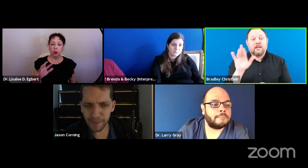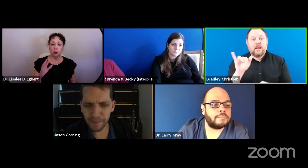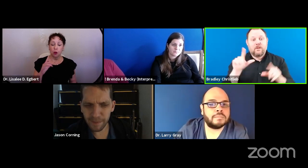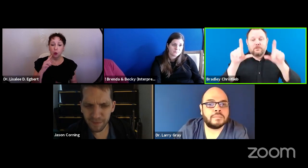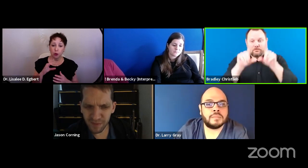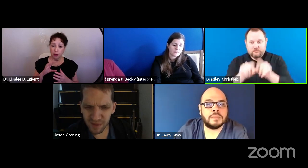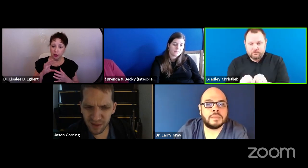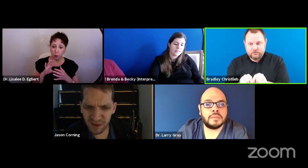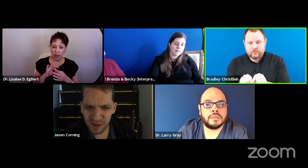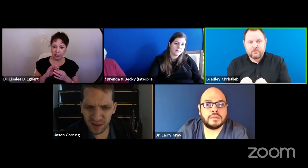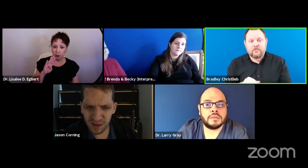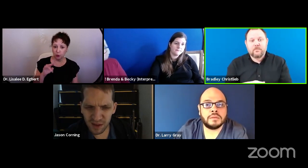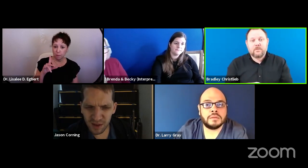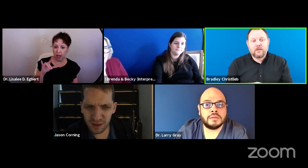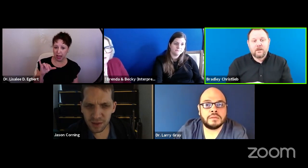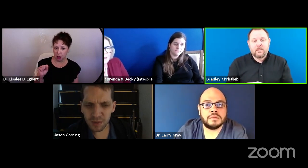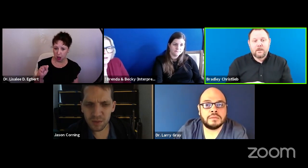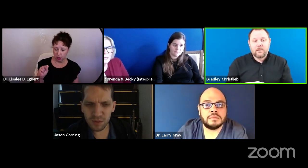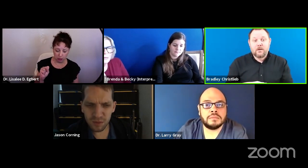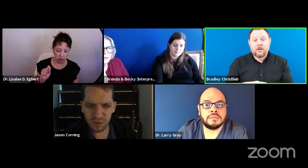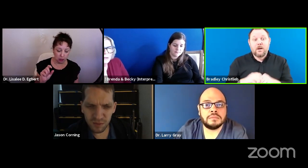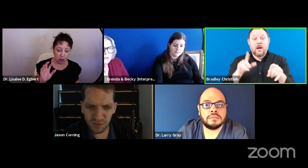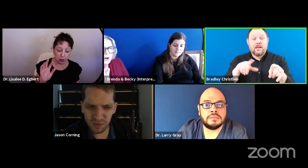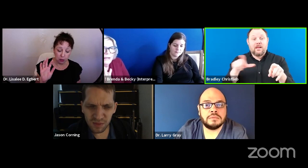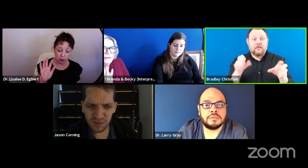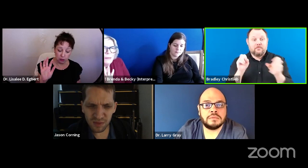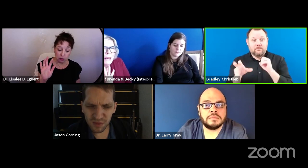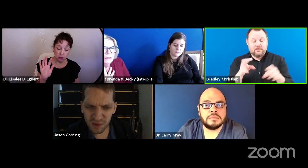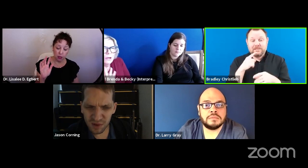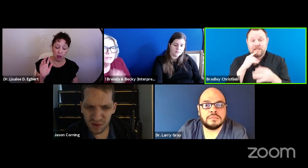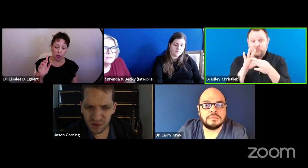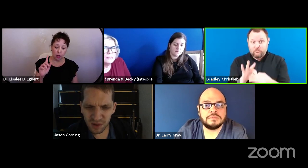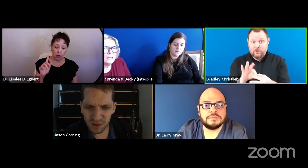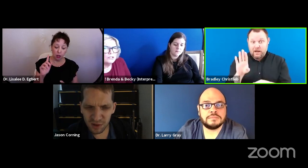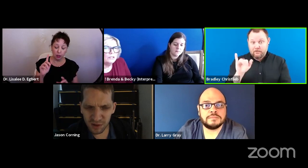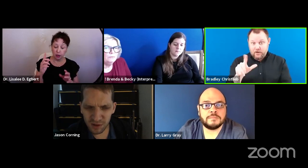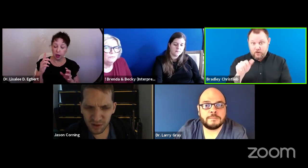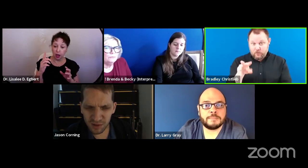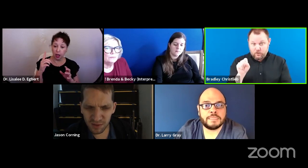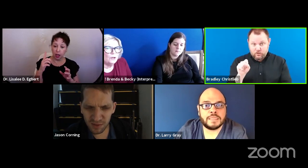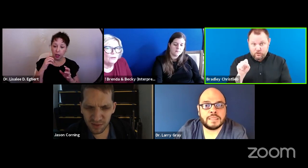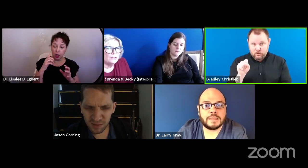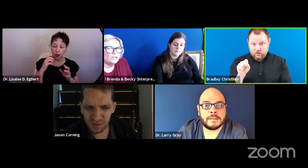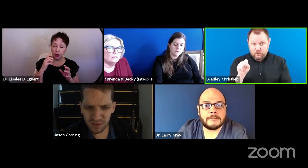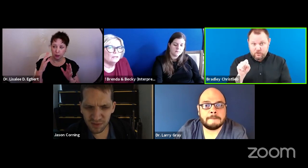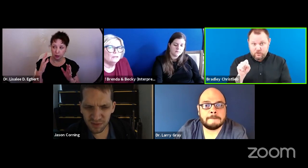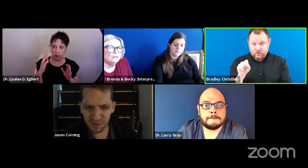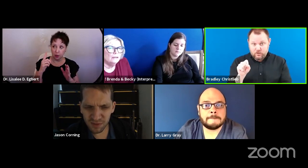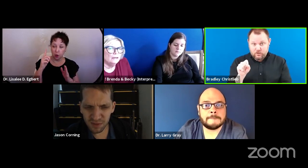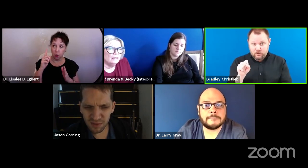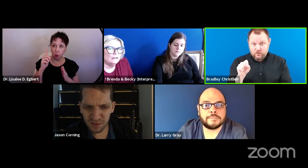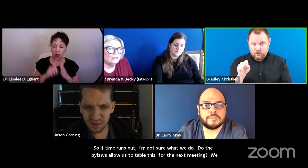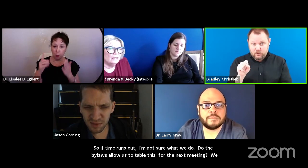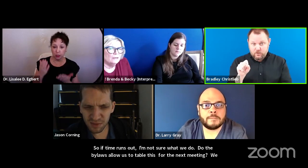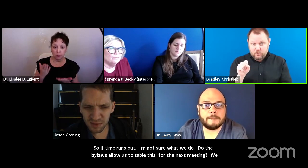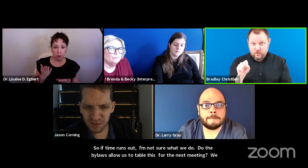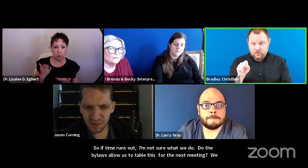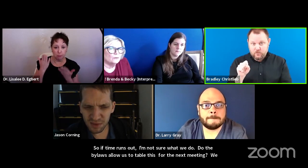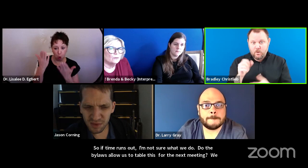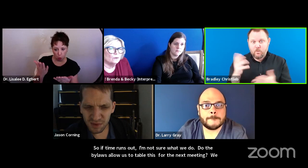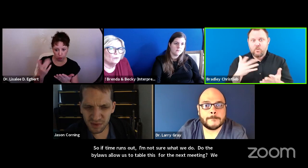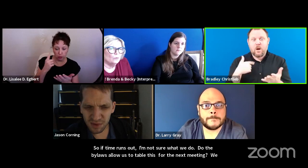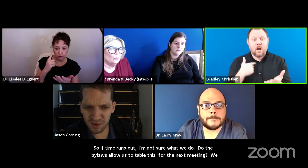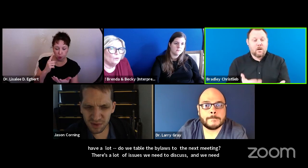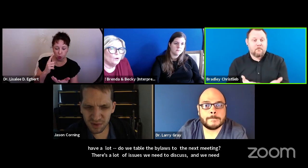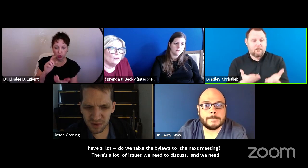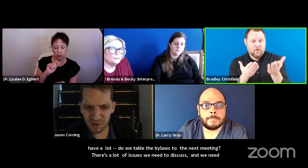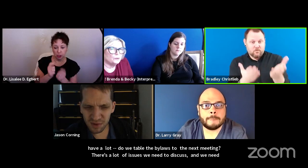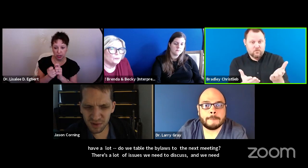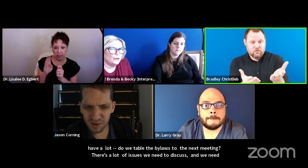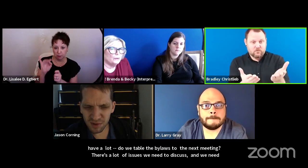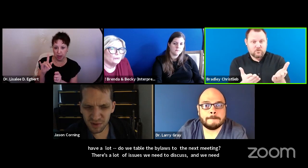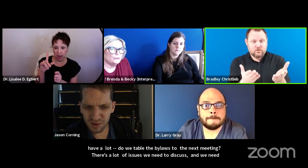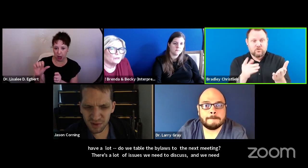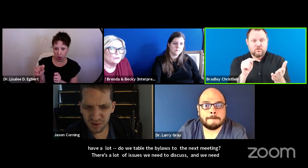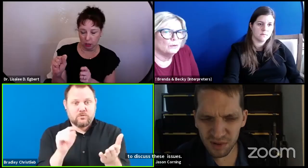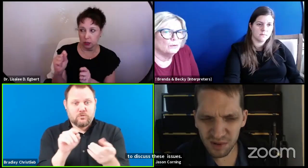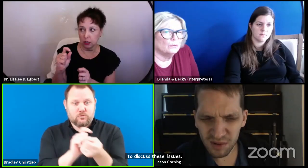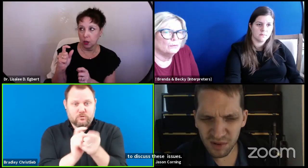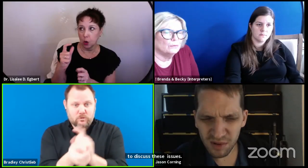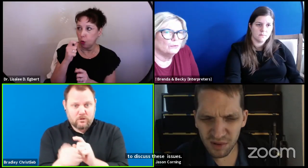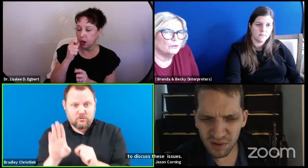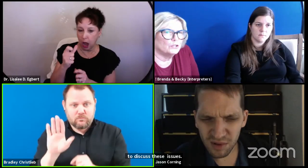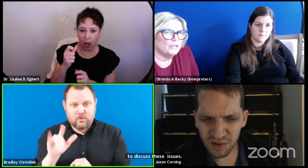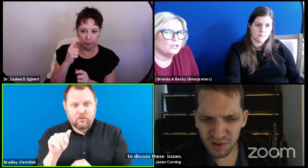Regarding the bylaws discussion on the agenda, what was proposed for changes